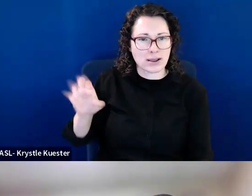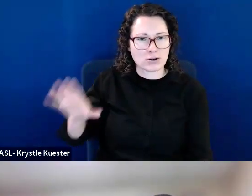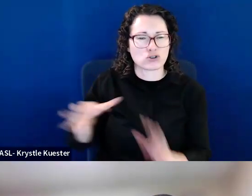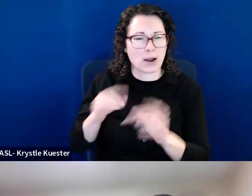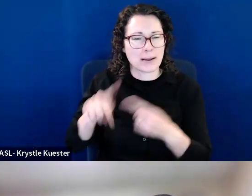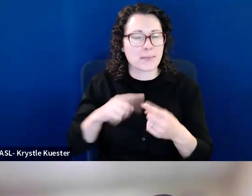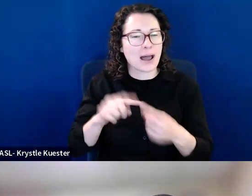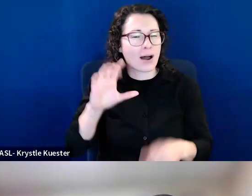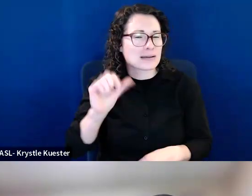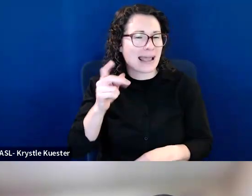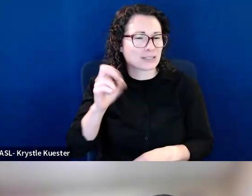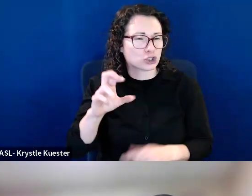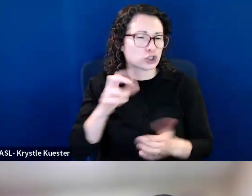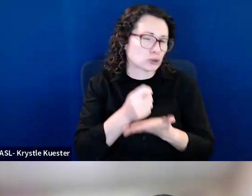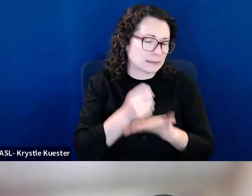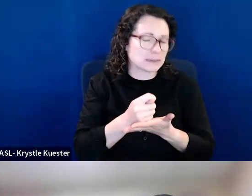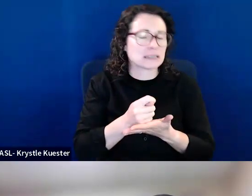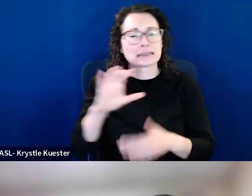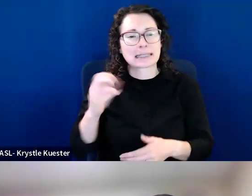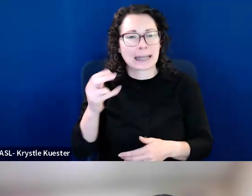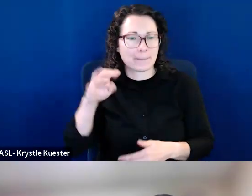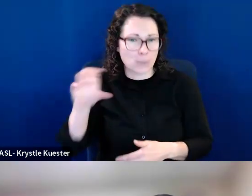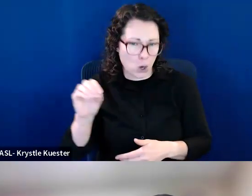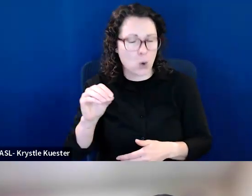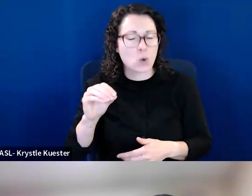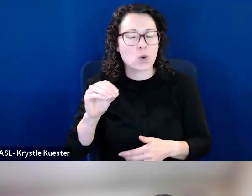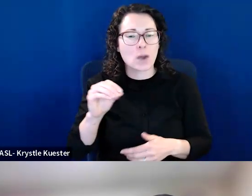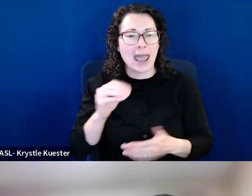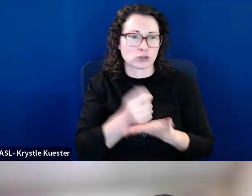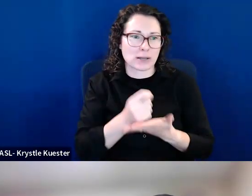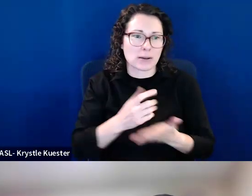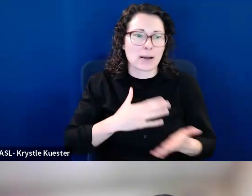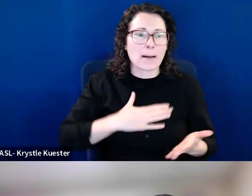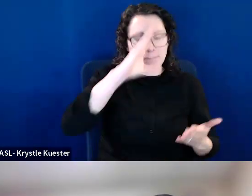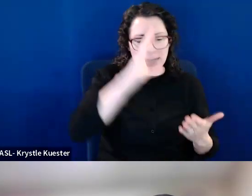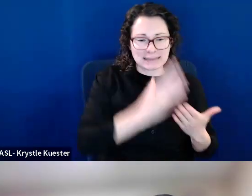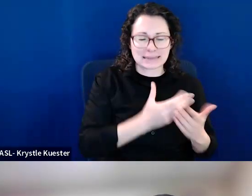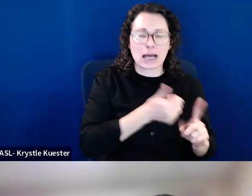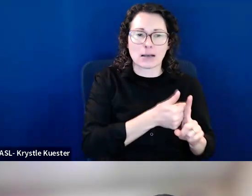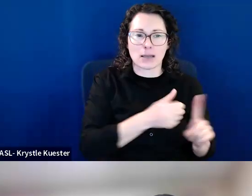medications and difficulty in acquiring them. My son is works he's a nurse is studying to be